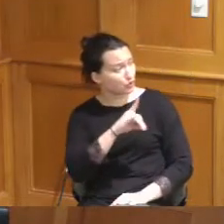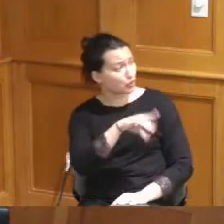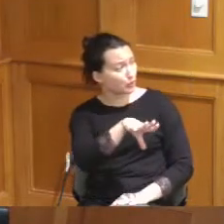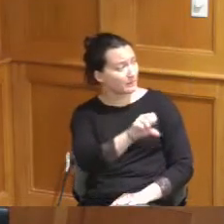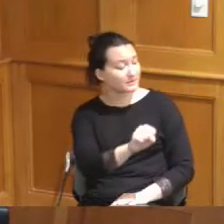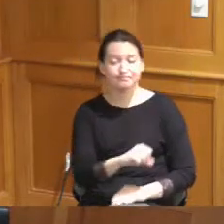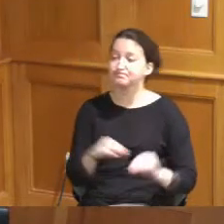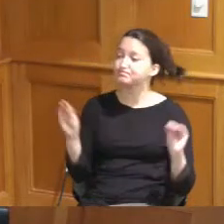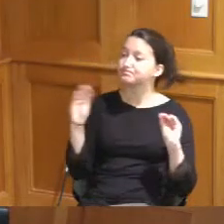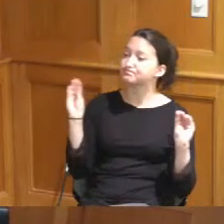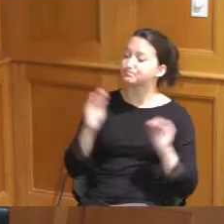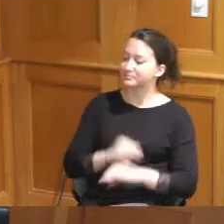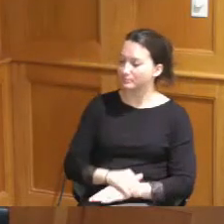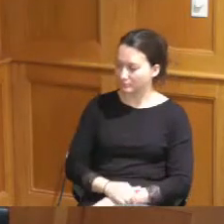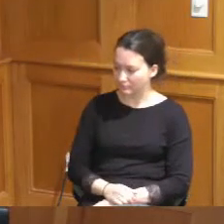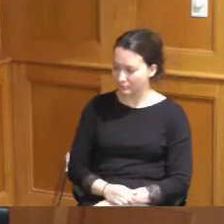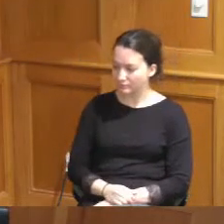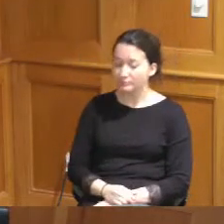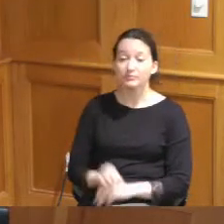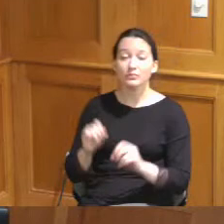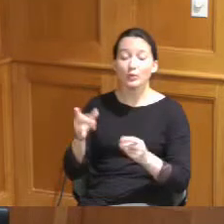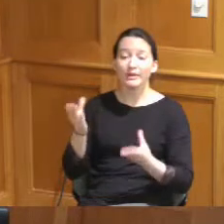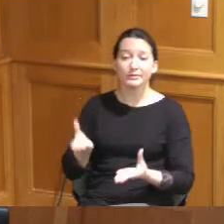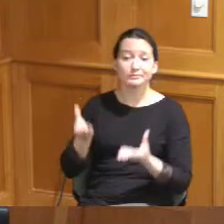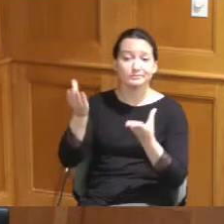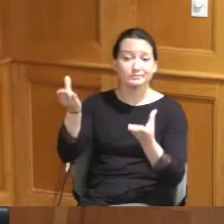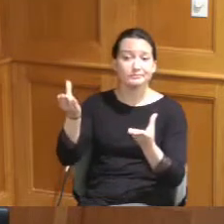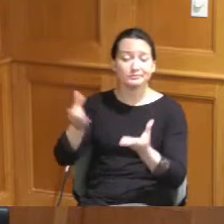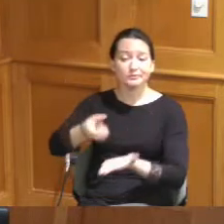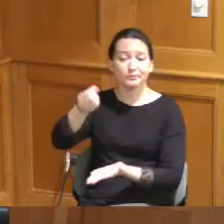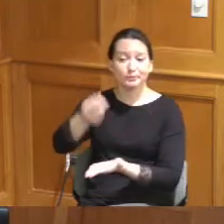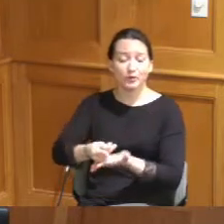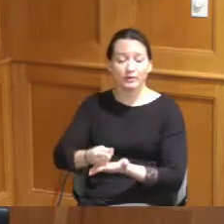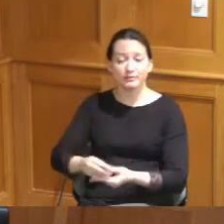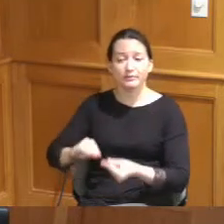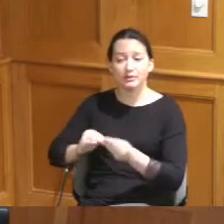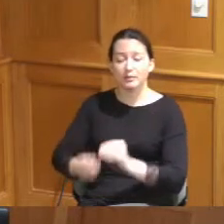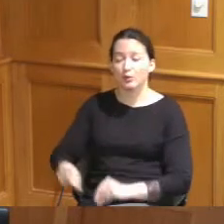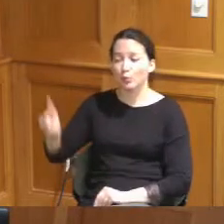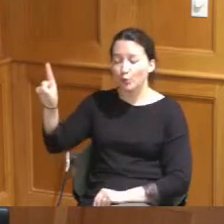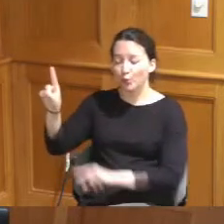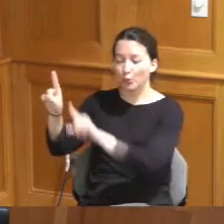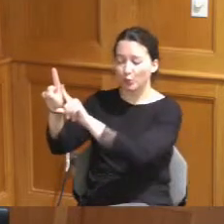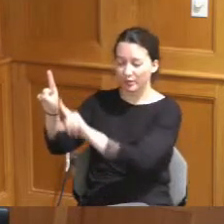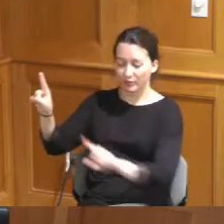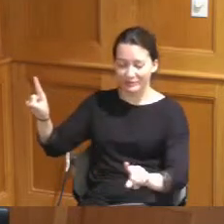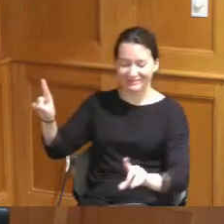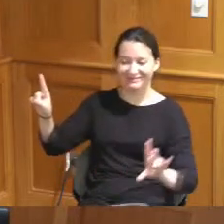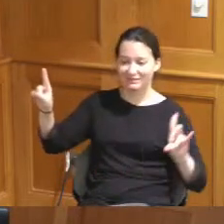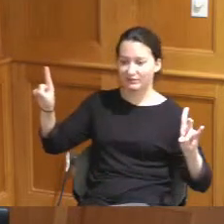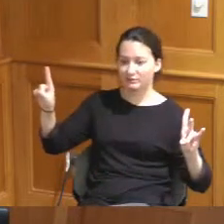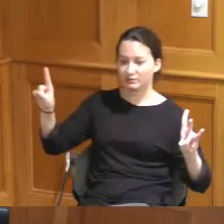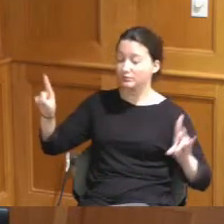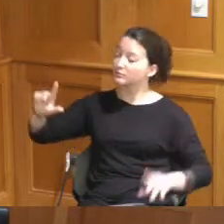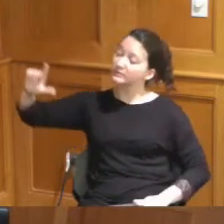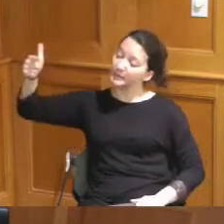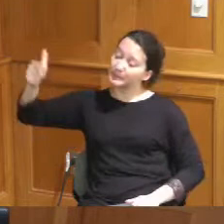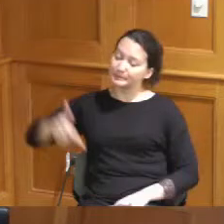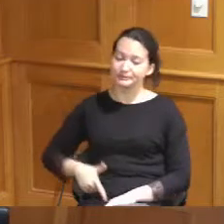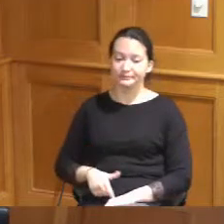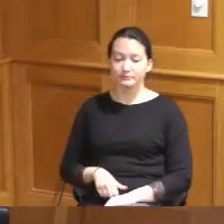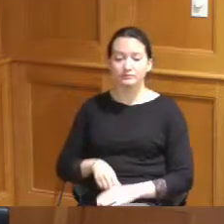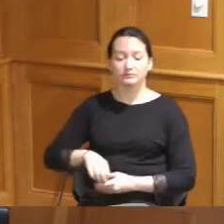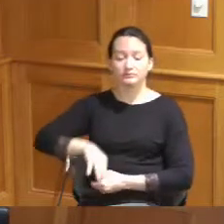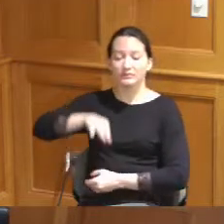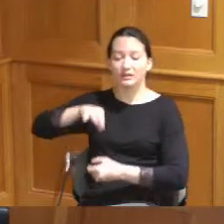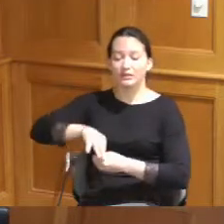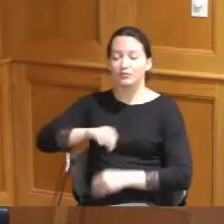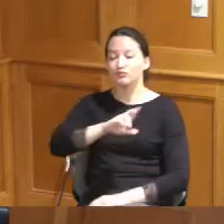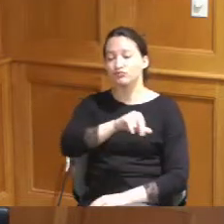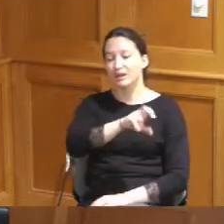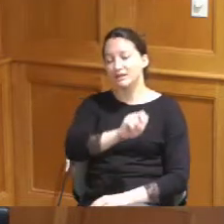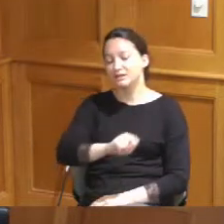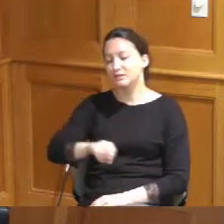no questions hey I'll make a motion to approve item number one through seven second yes